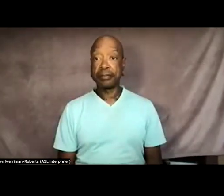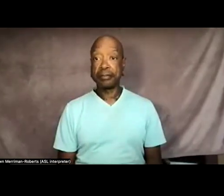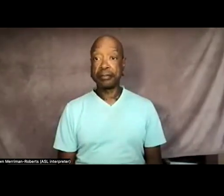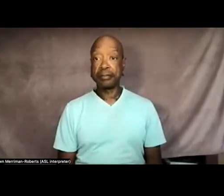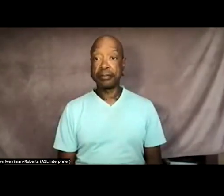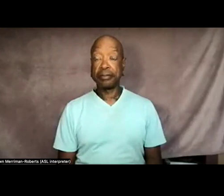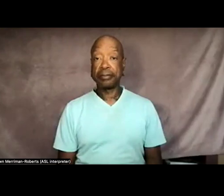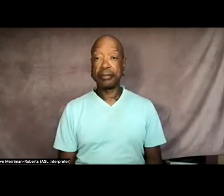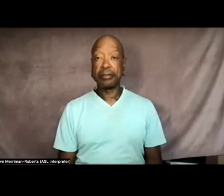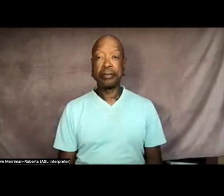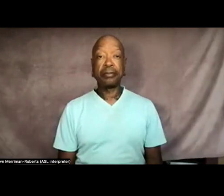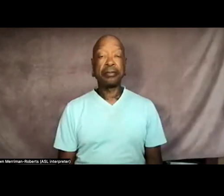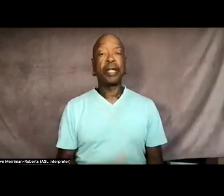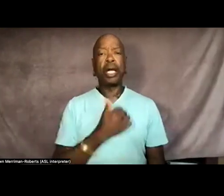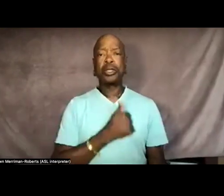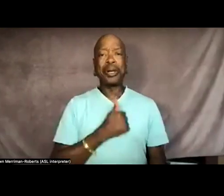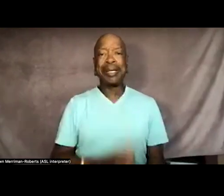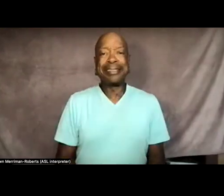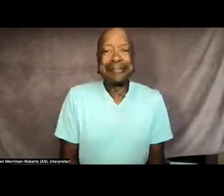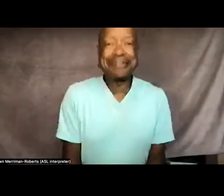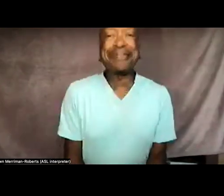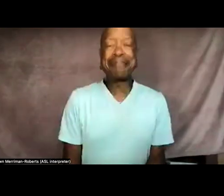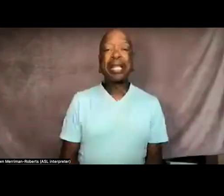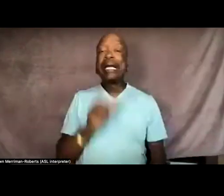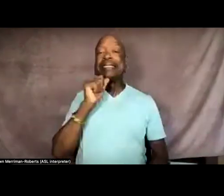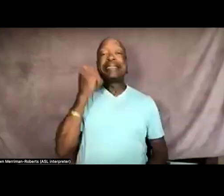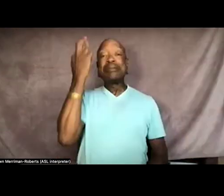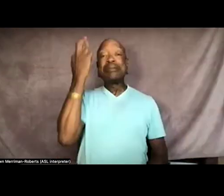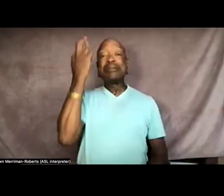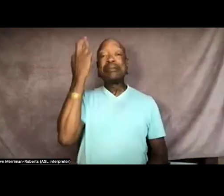sorry about that didn't realize I was muted thanks Allegra my name is Elizabeth uh my pronouns are